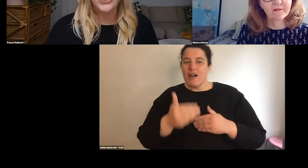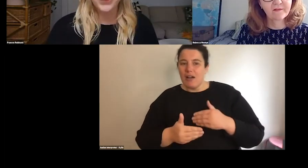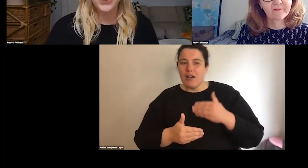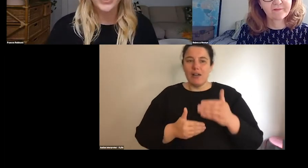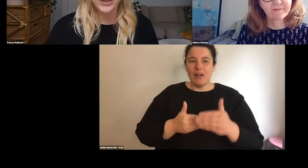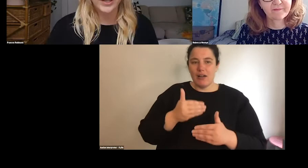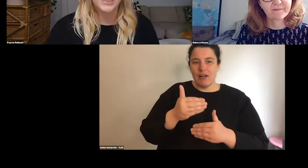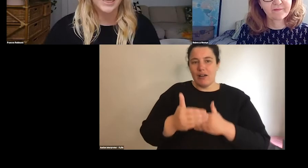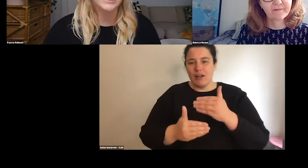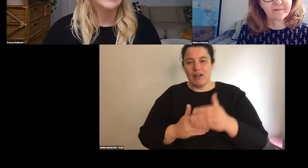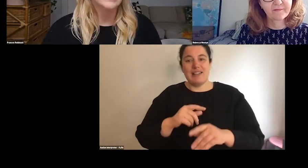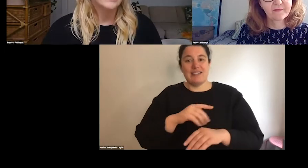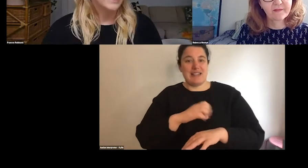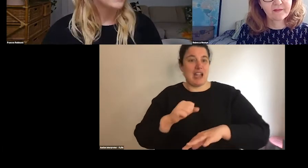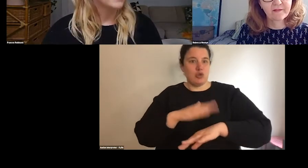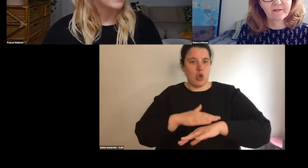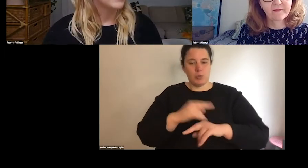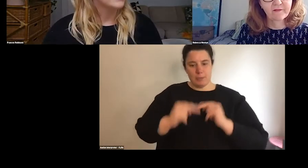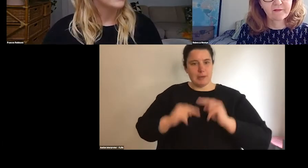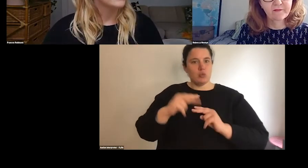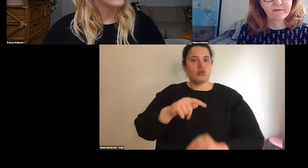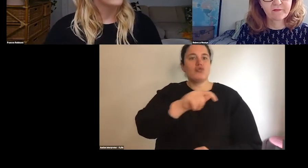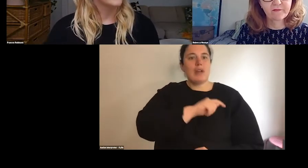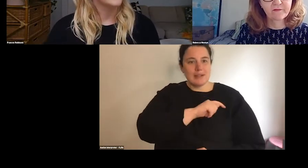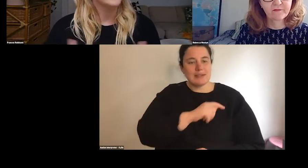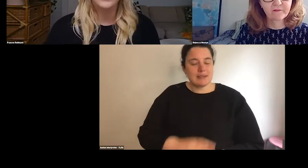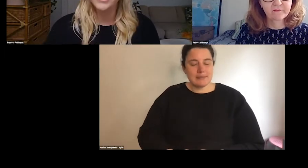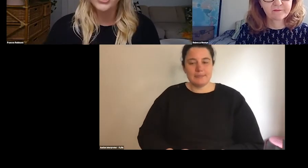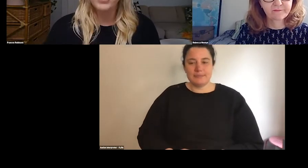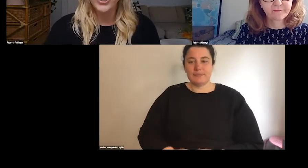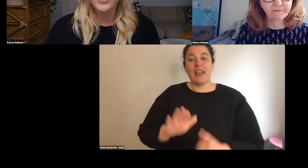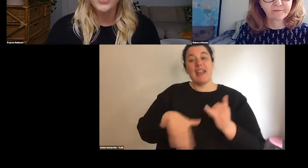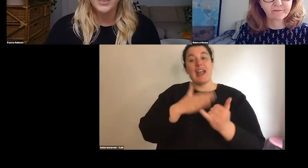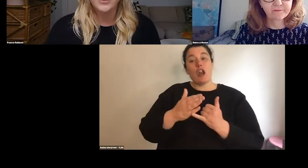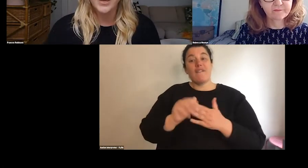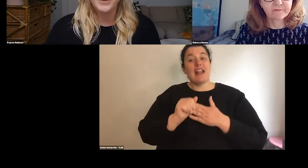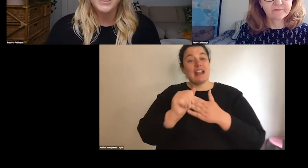build that trust together. And another thing that sort of - at the end of our leadership programs,